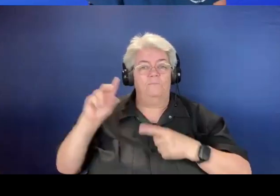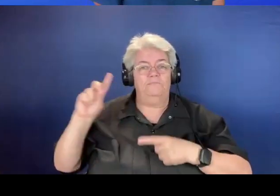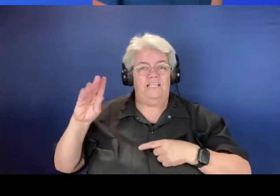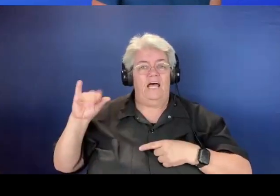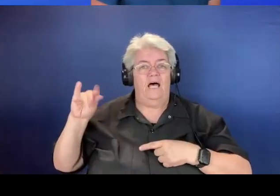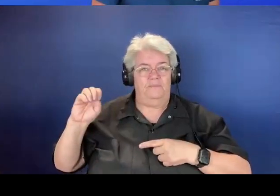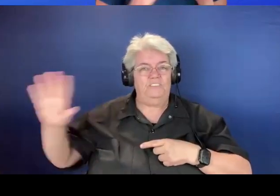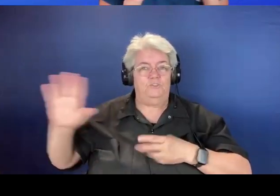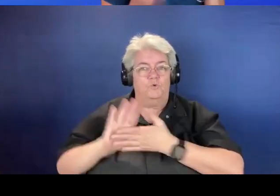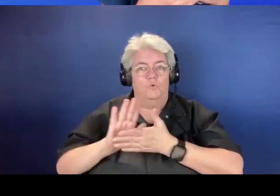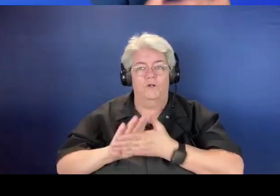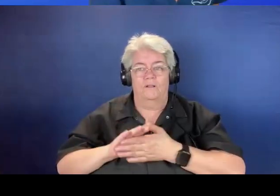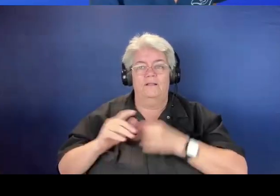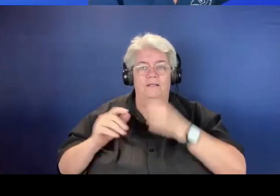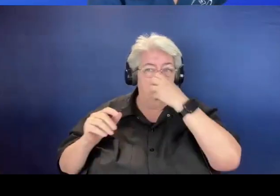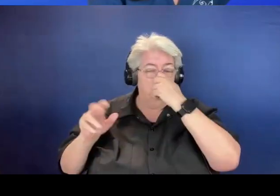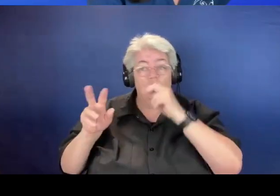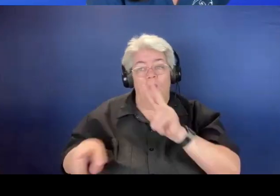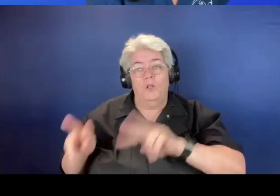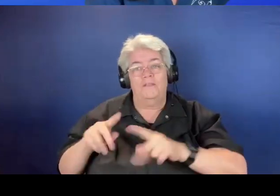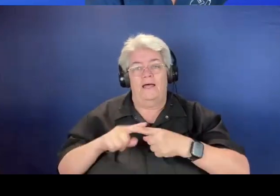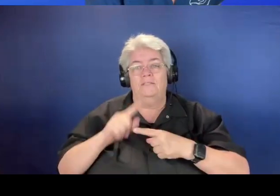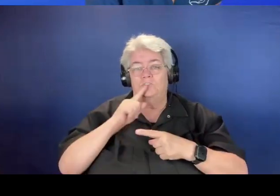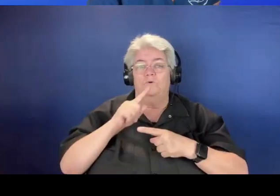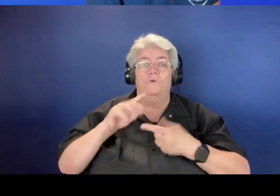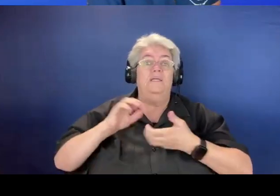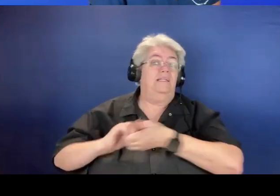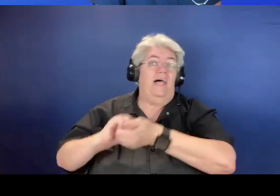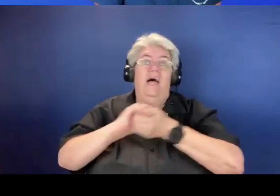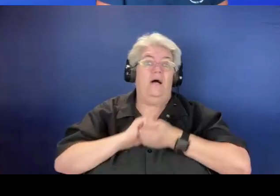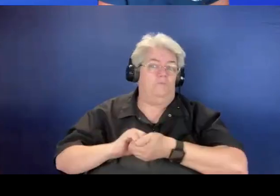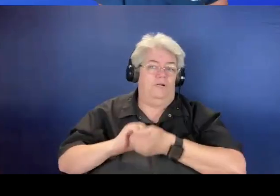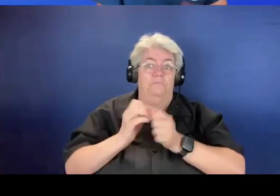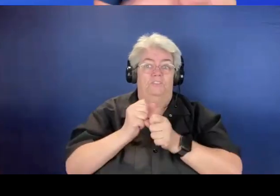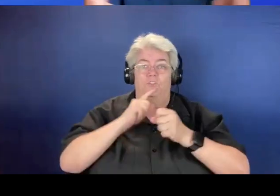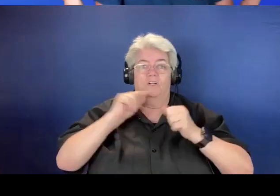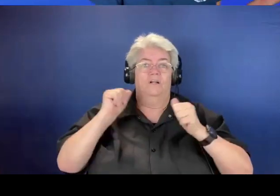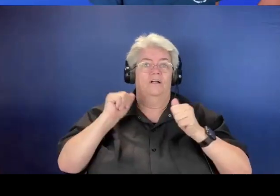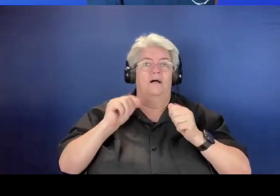So, we collaborated all with all of our friends to make sure we have a robust,